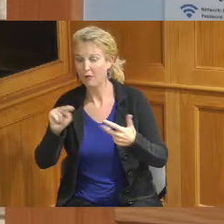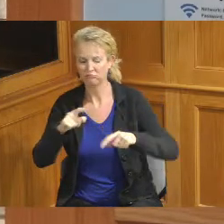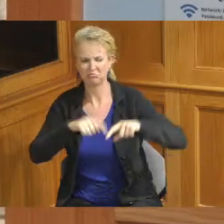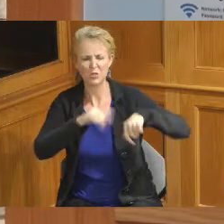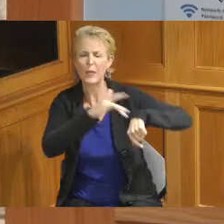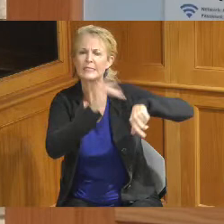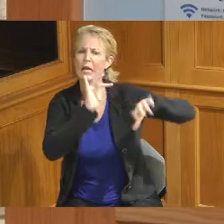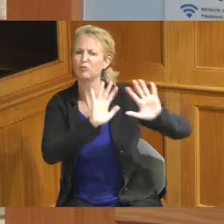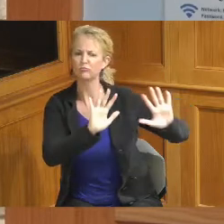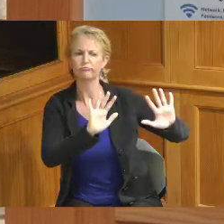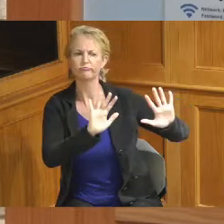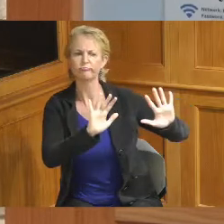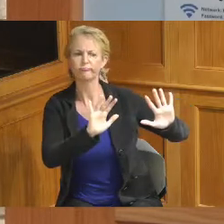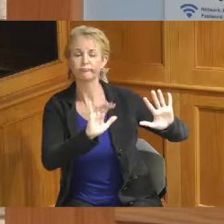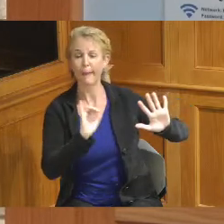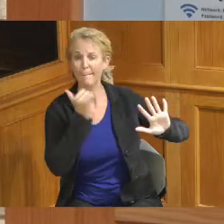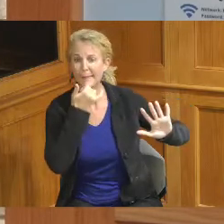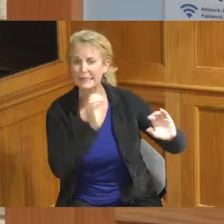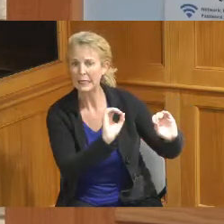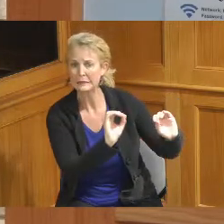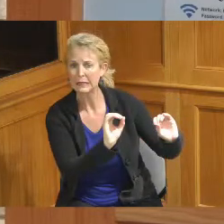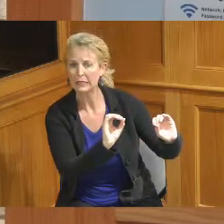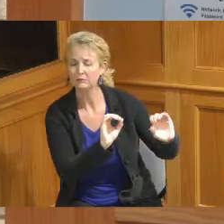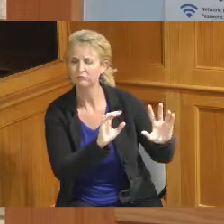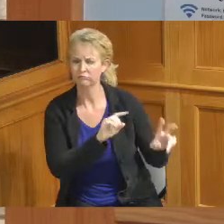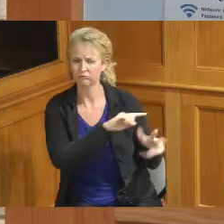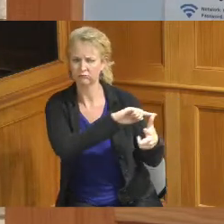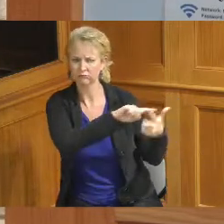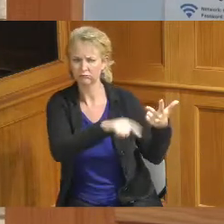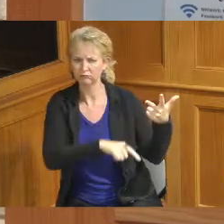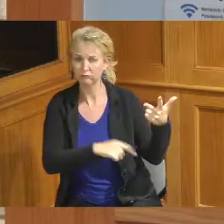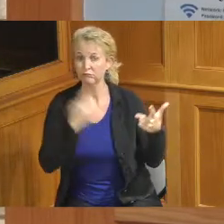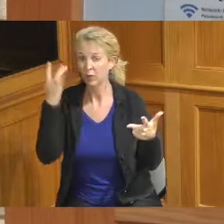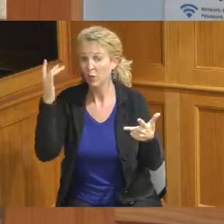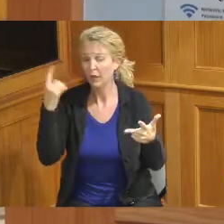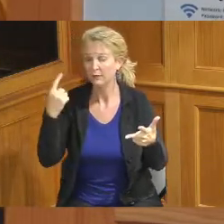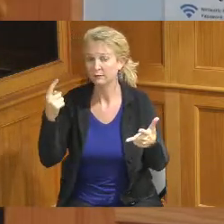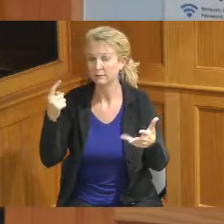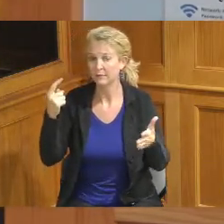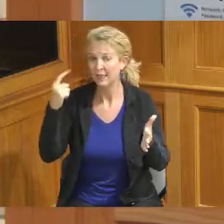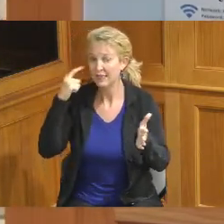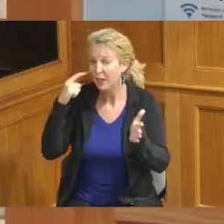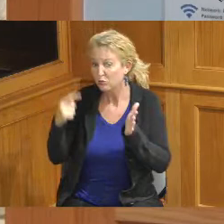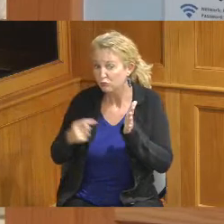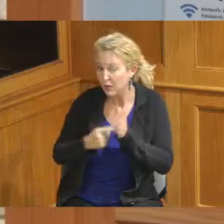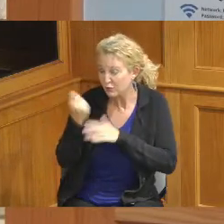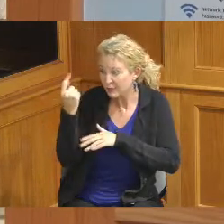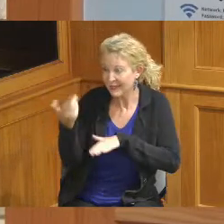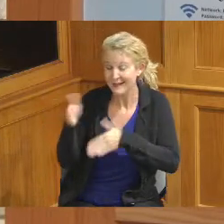can't touch them they did it for a reason because they recognize that dead ain't dead that's why